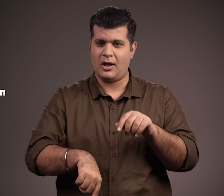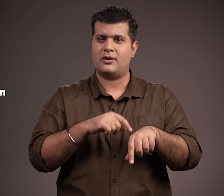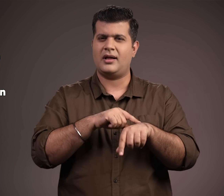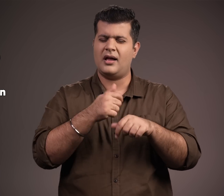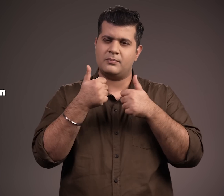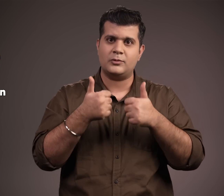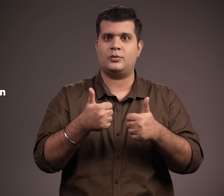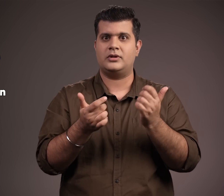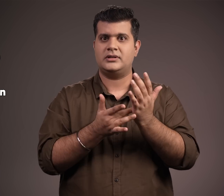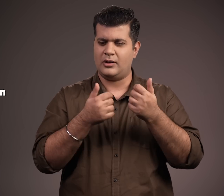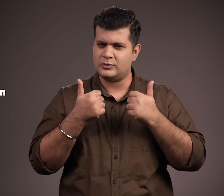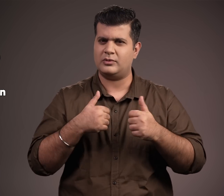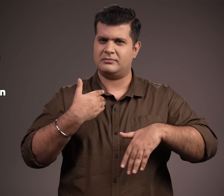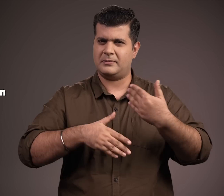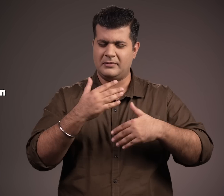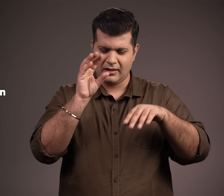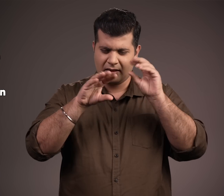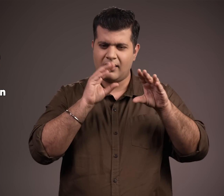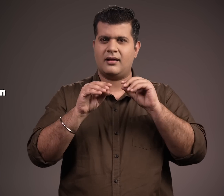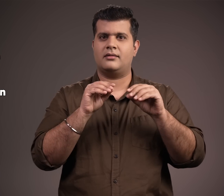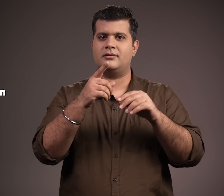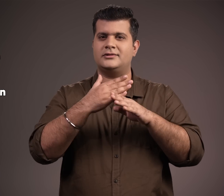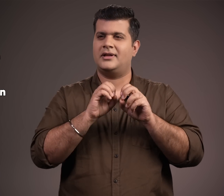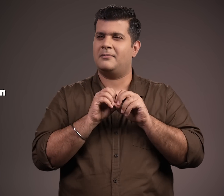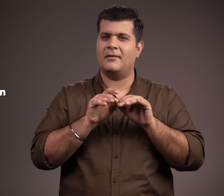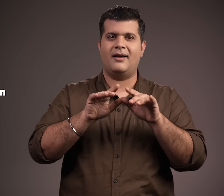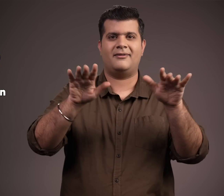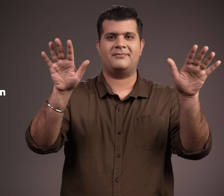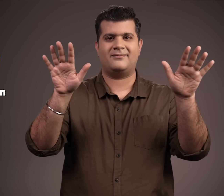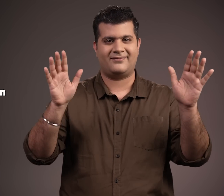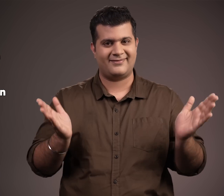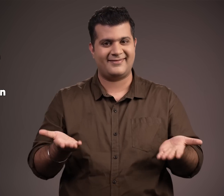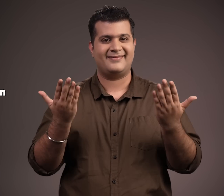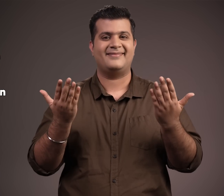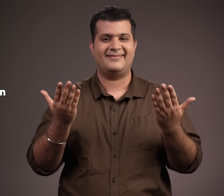Use this technology to learn signs and do share it with others.